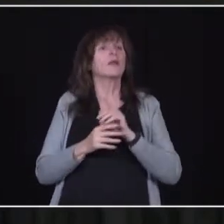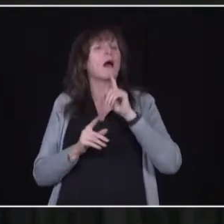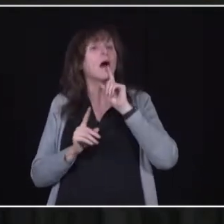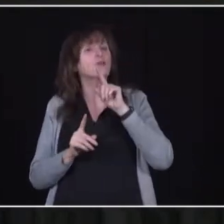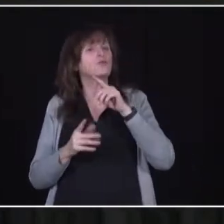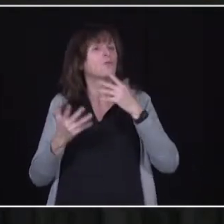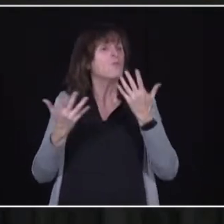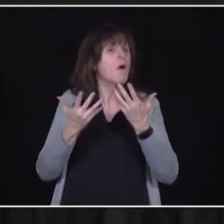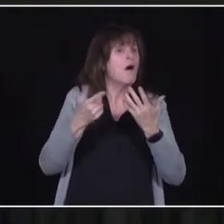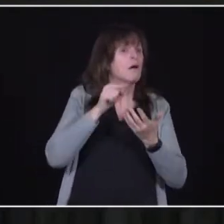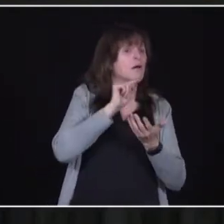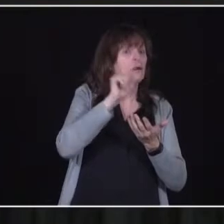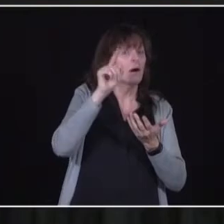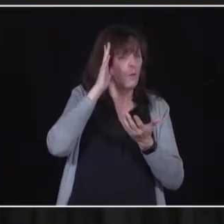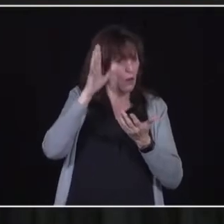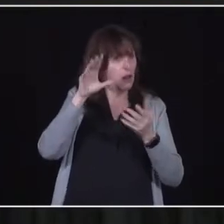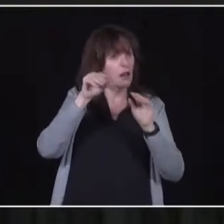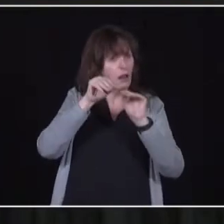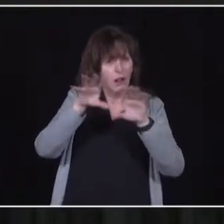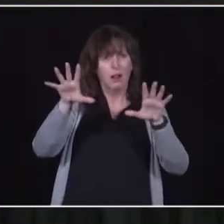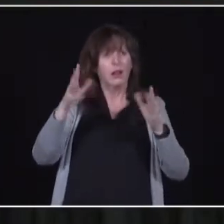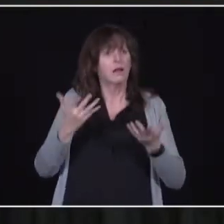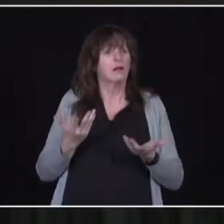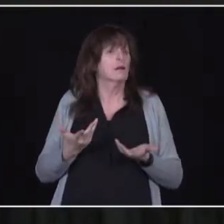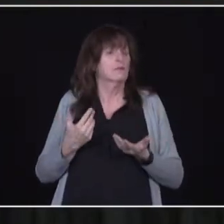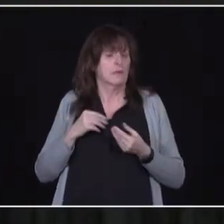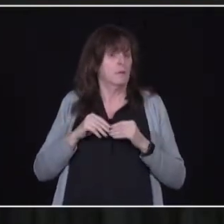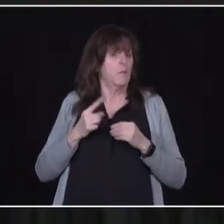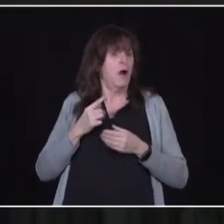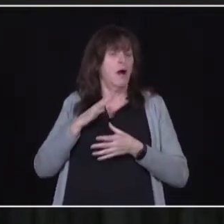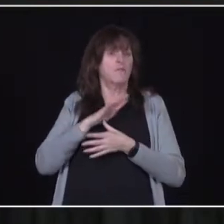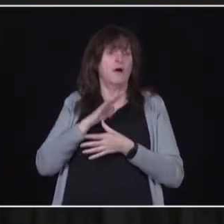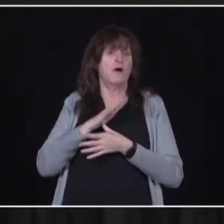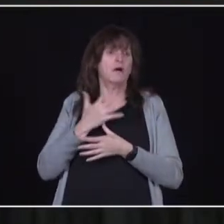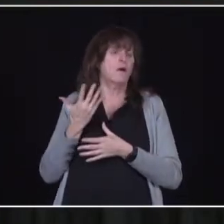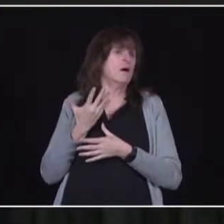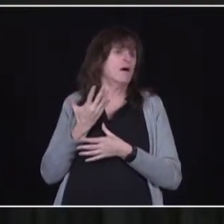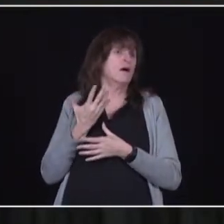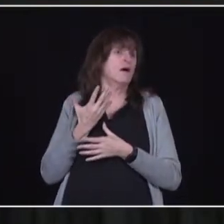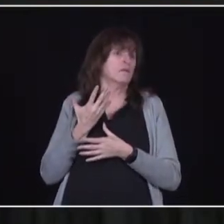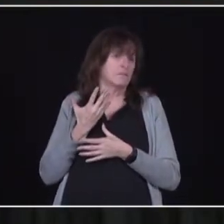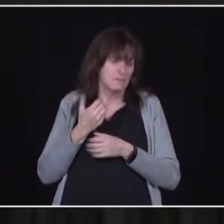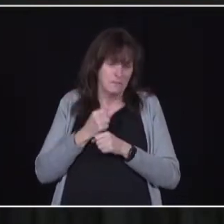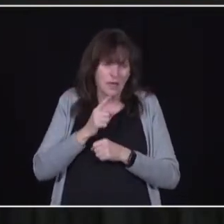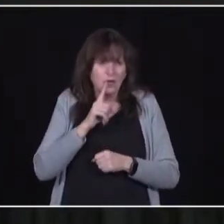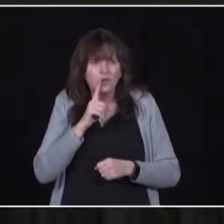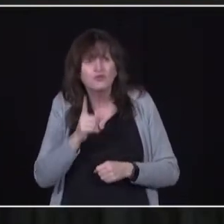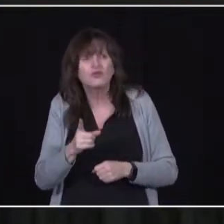I am sure the other areas of the population, that will be rolled out to but the priority is